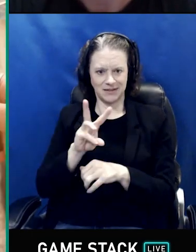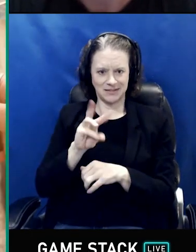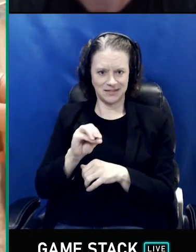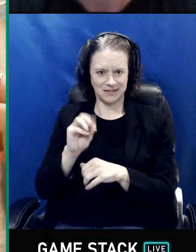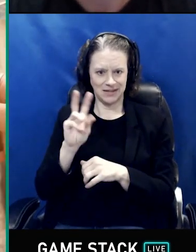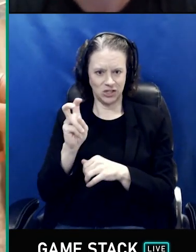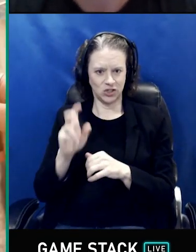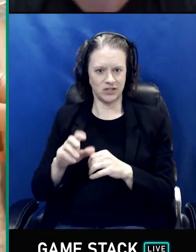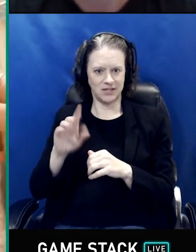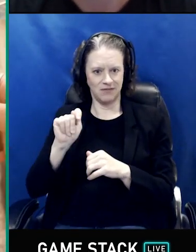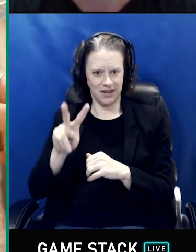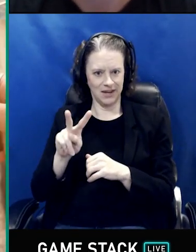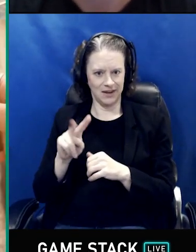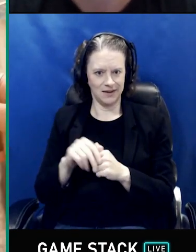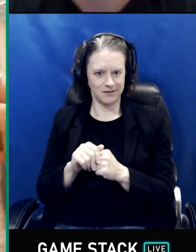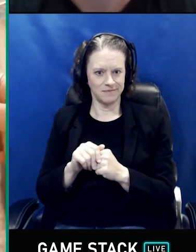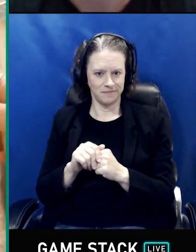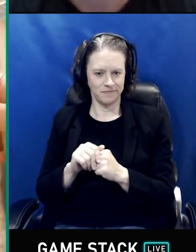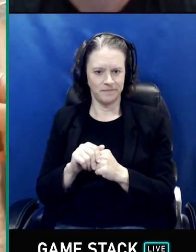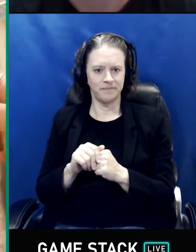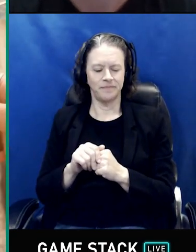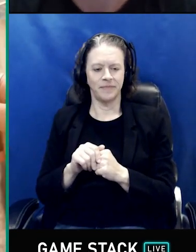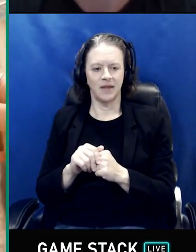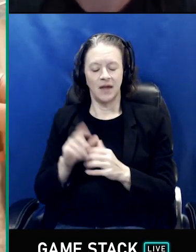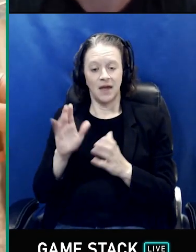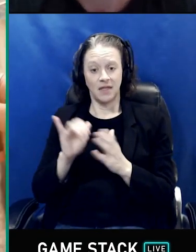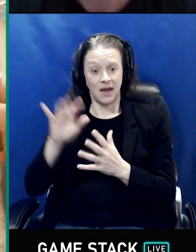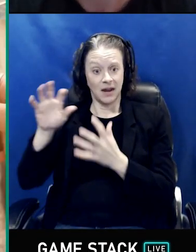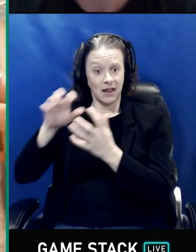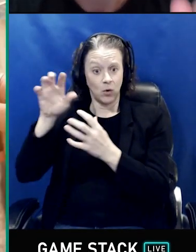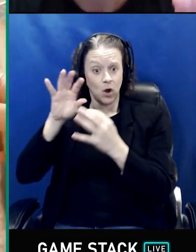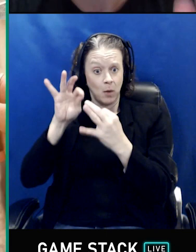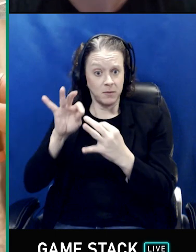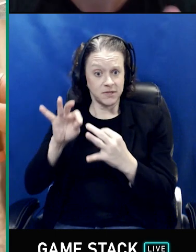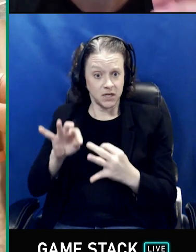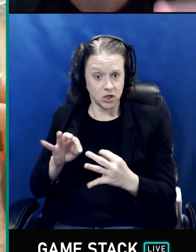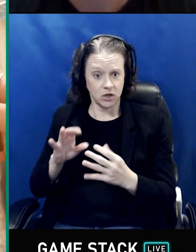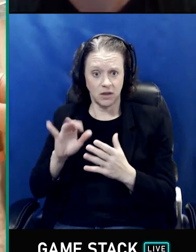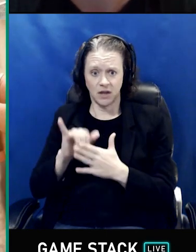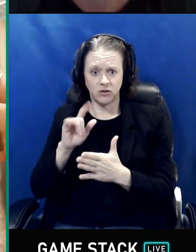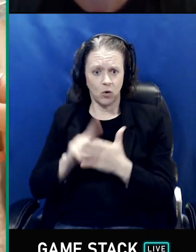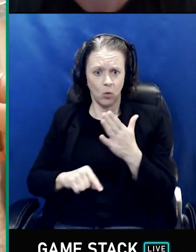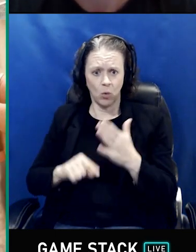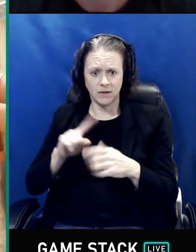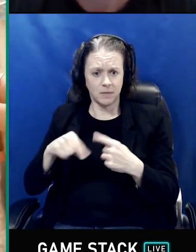And this cloud optimization is what it is all about. It's not cloud-specific development,